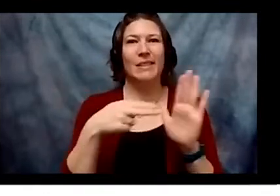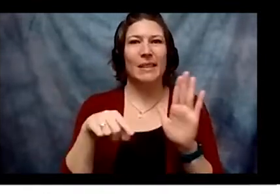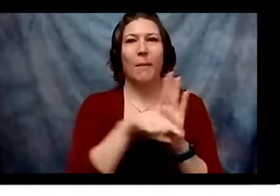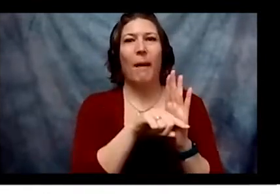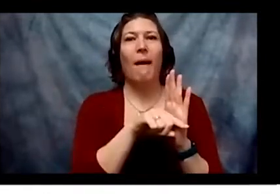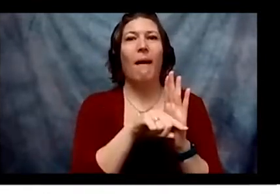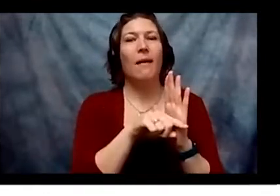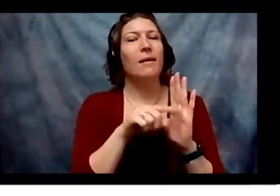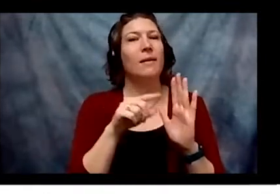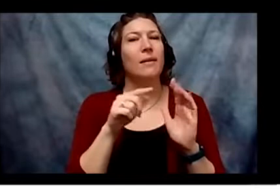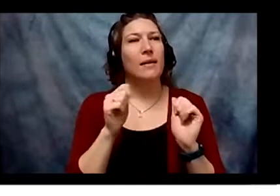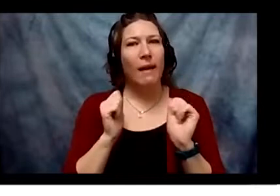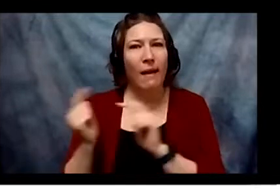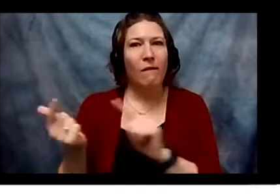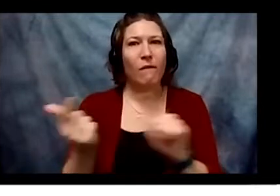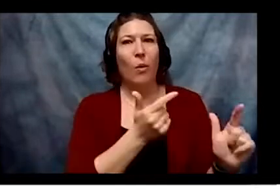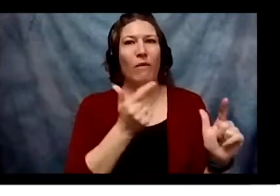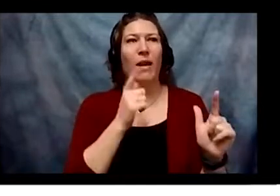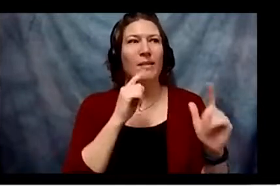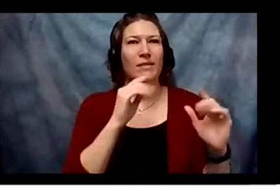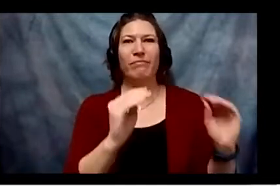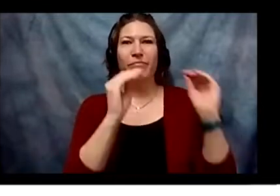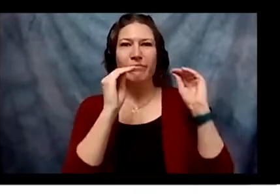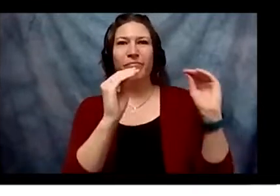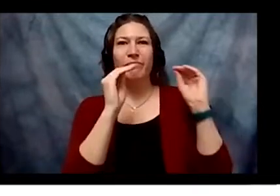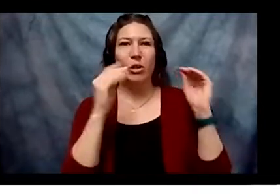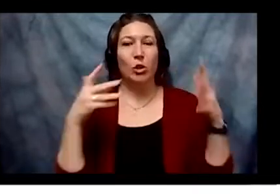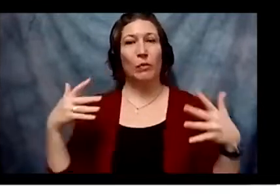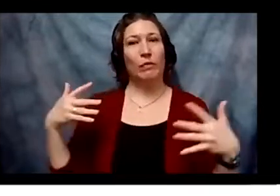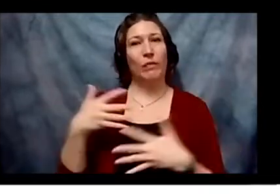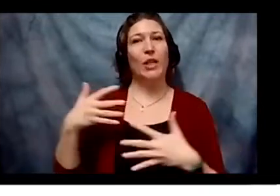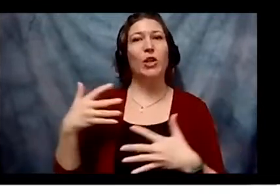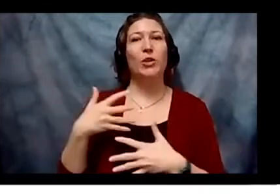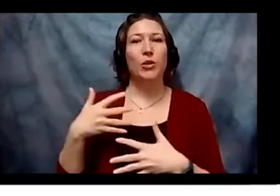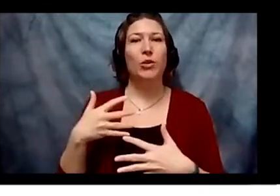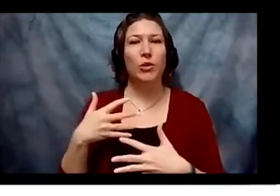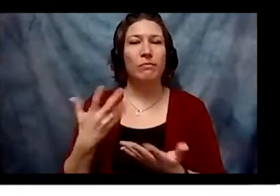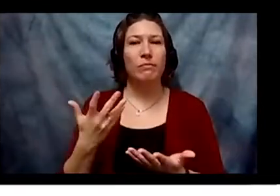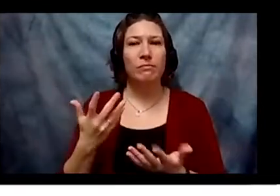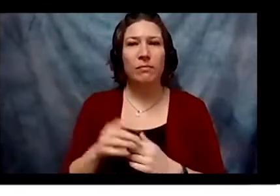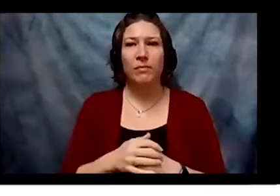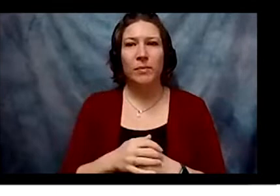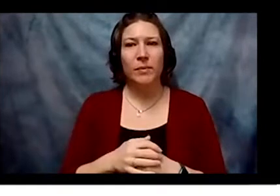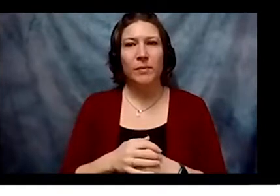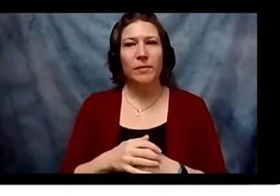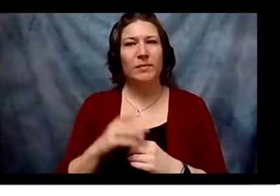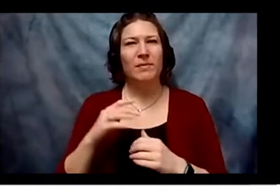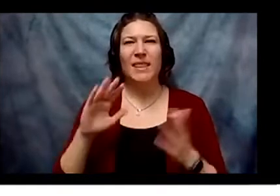every one of us has been taught to fear. It somehow became normal